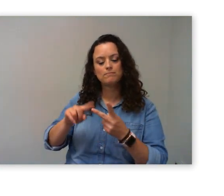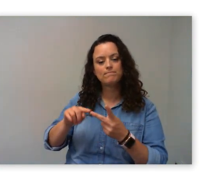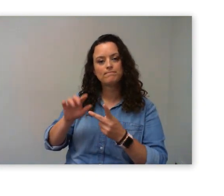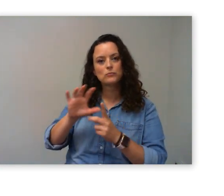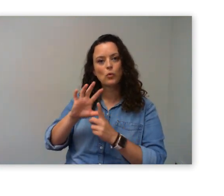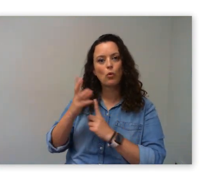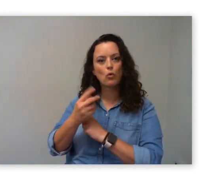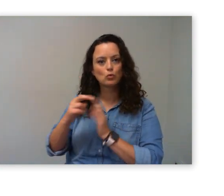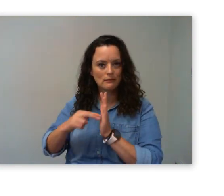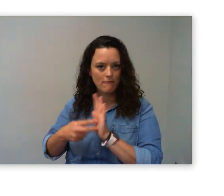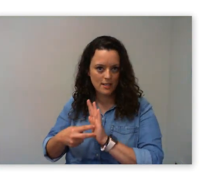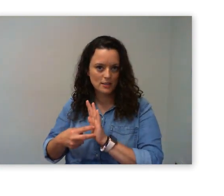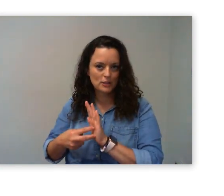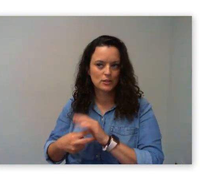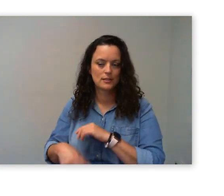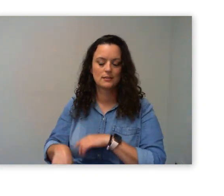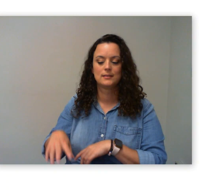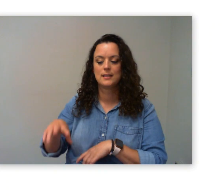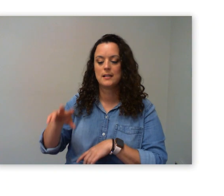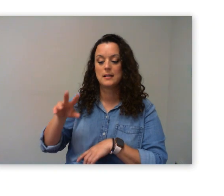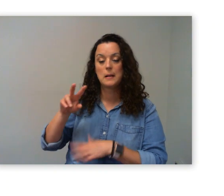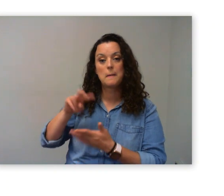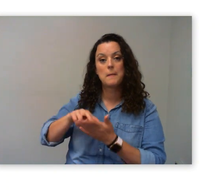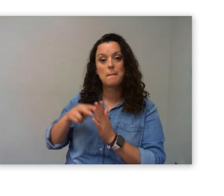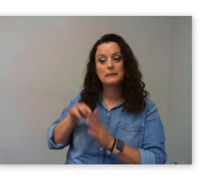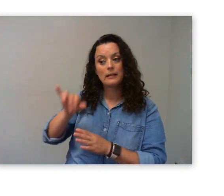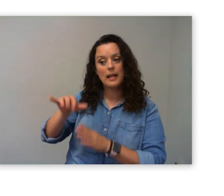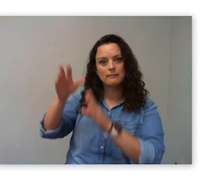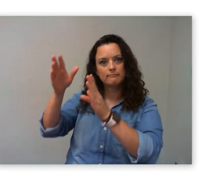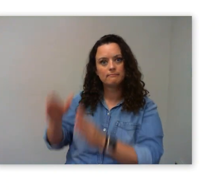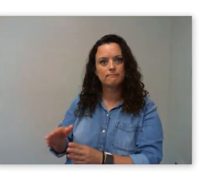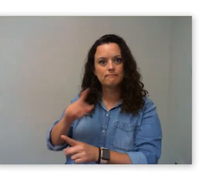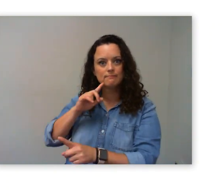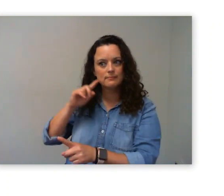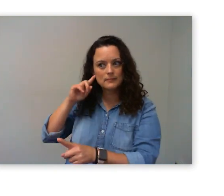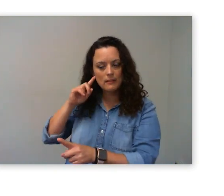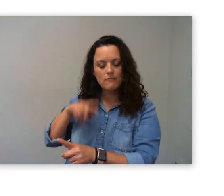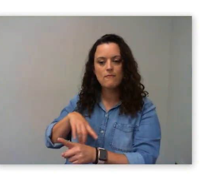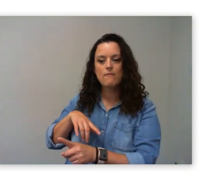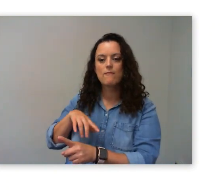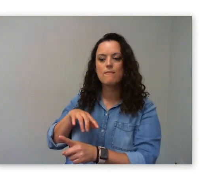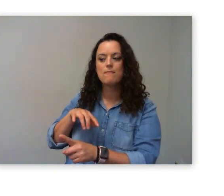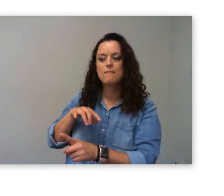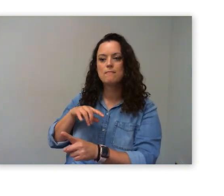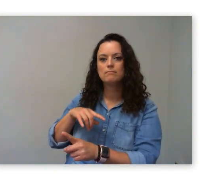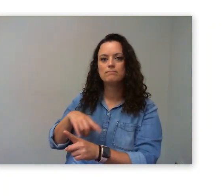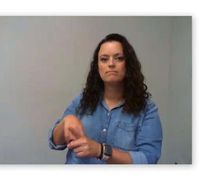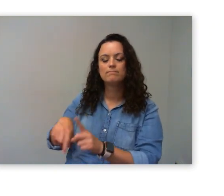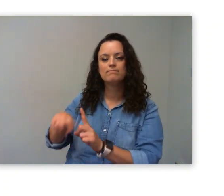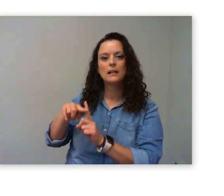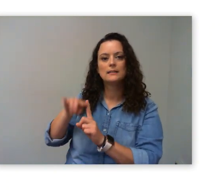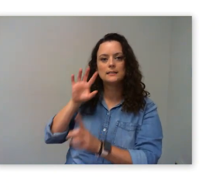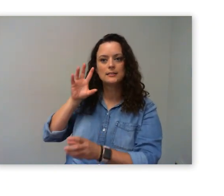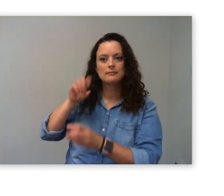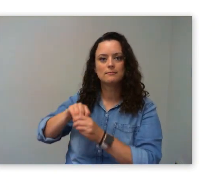and that just means that the deaf individual is um an active member in deaf culture